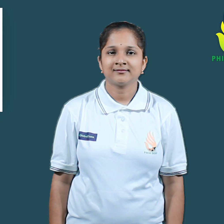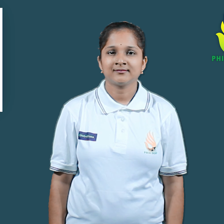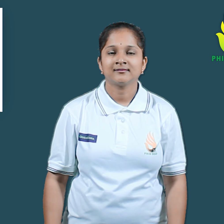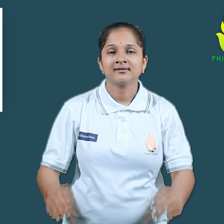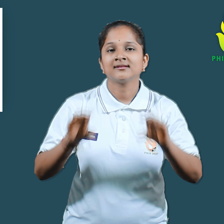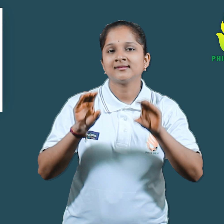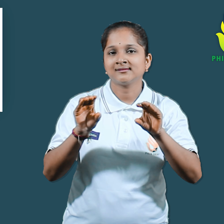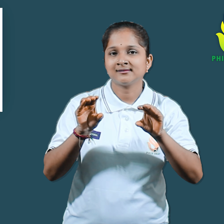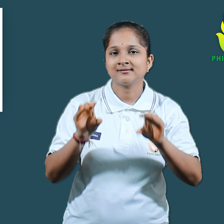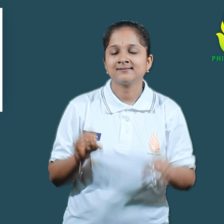Thick